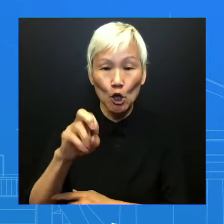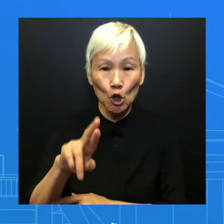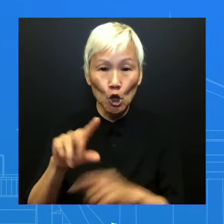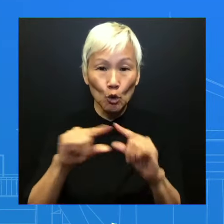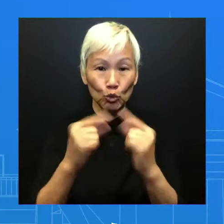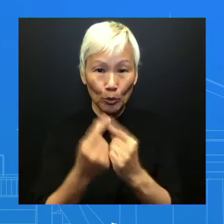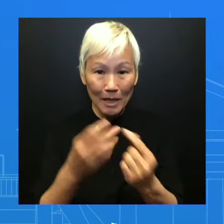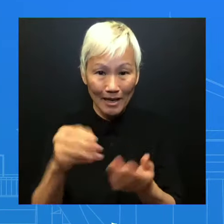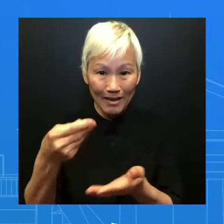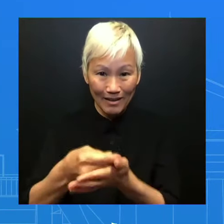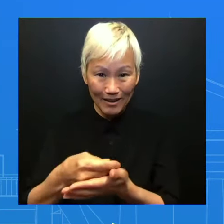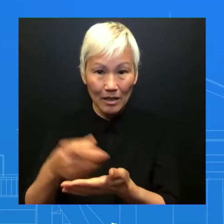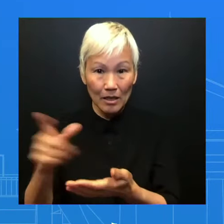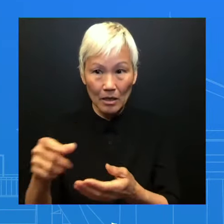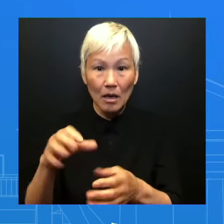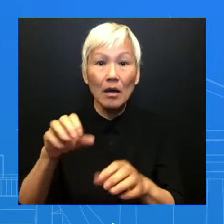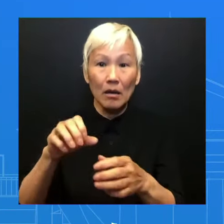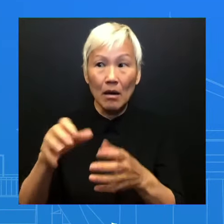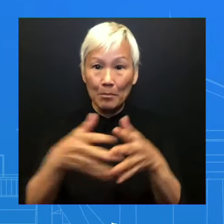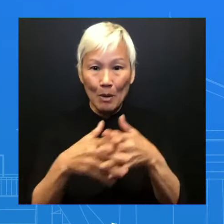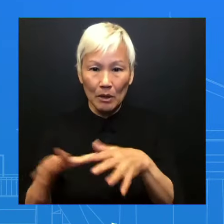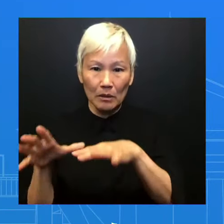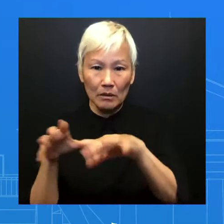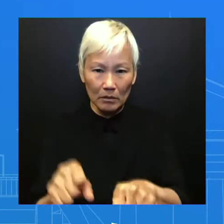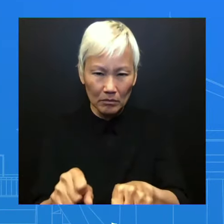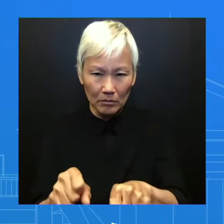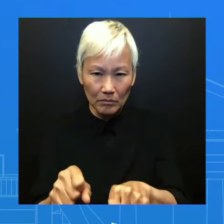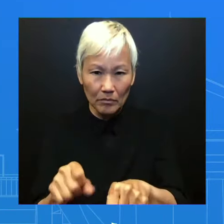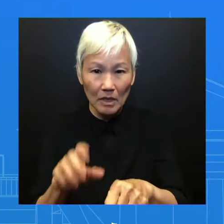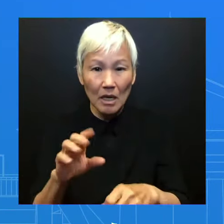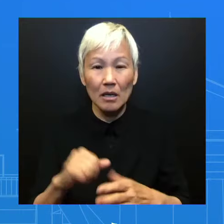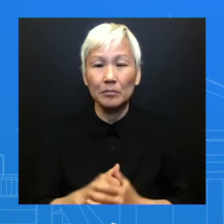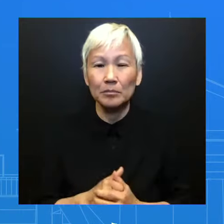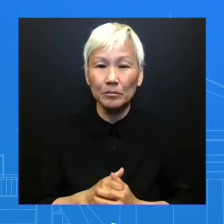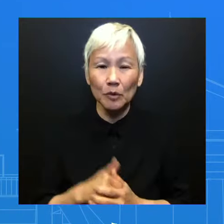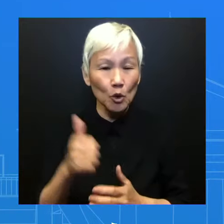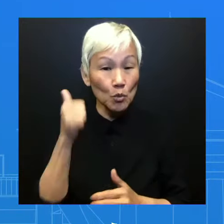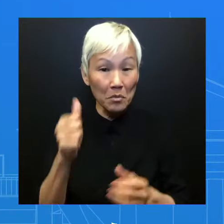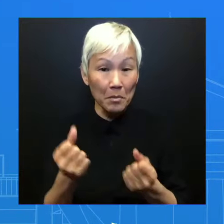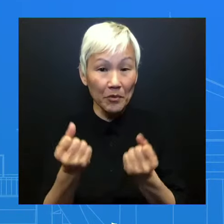providing food and -- and funds, I'm sorry, gu- -- goods and services to the group.